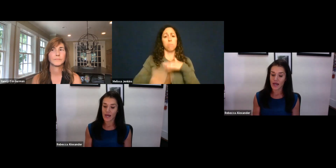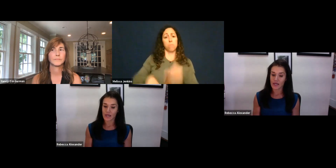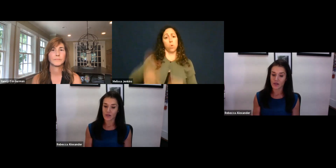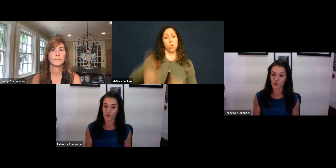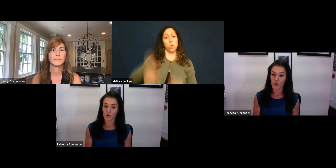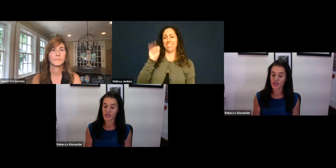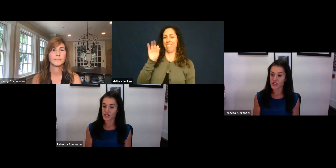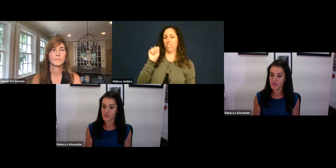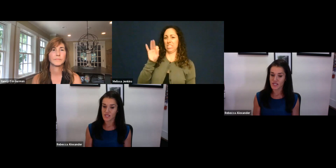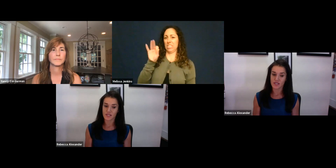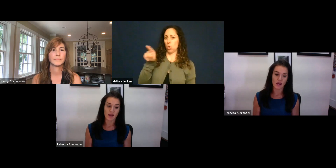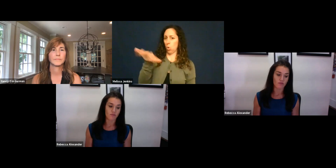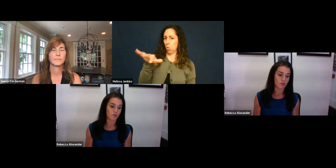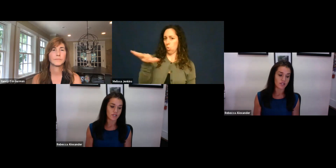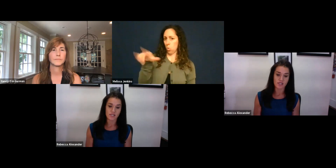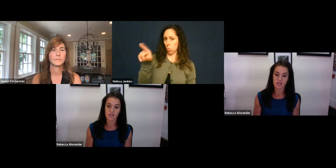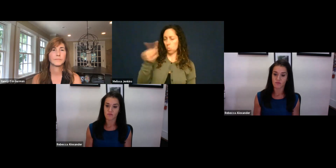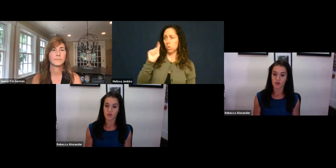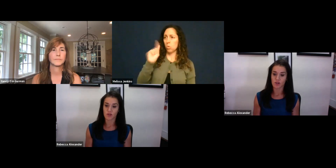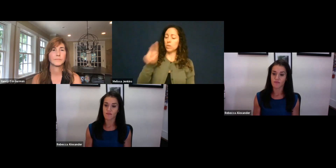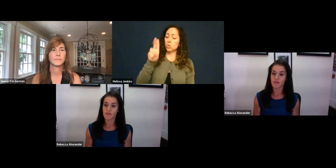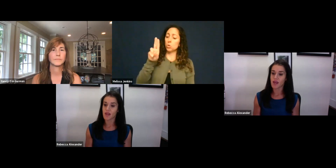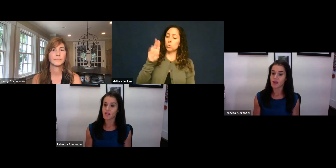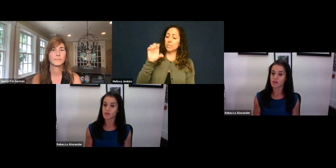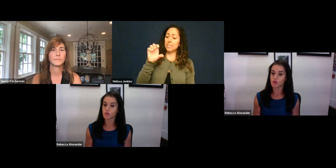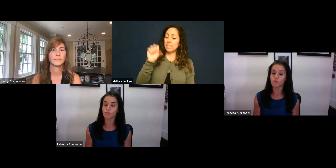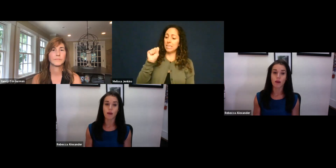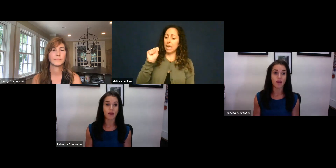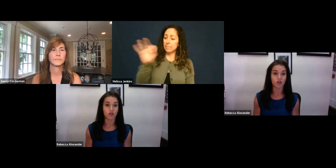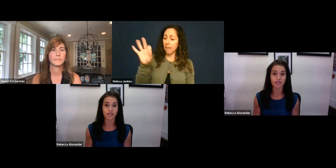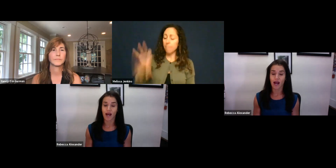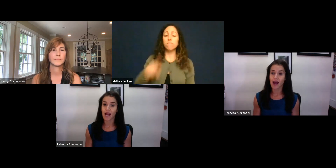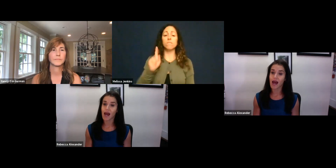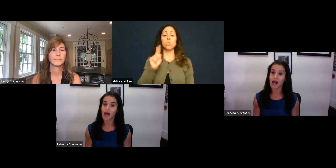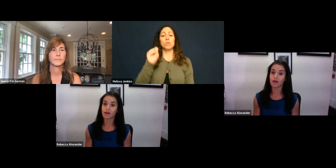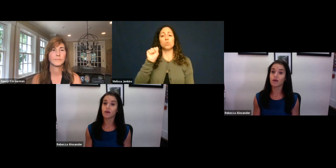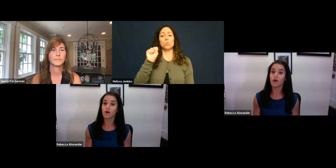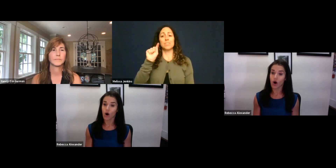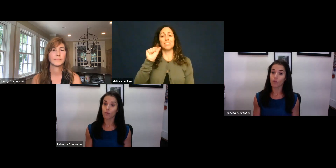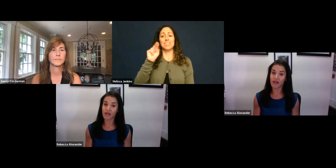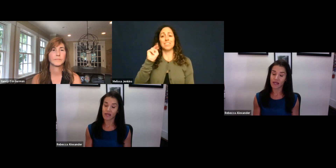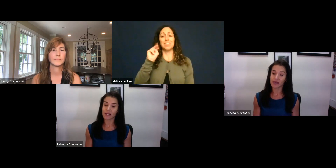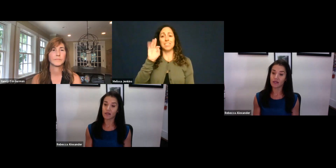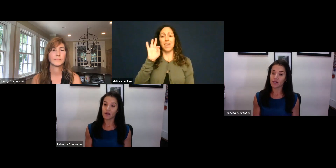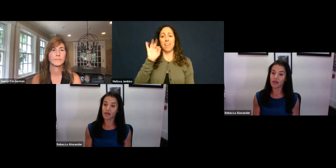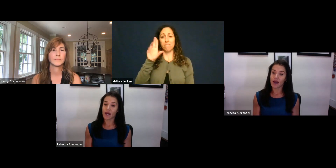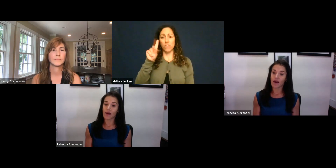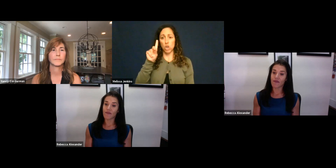and we went to UCSF, we went to Stanford, and they told my parents that I had RP.